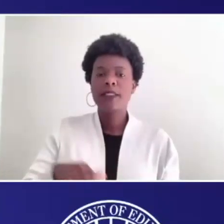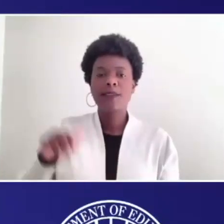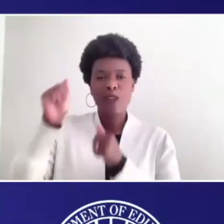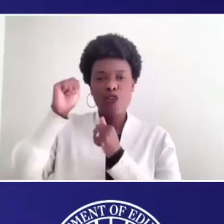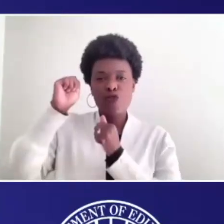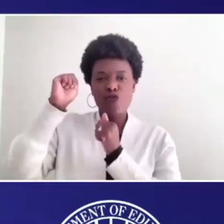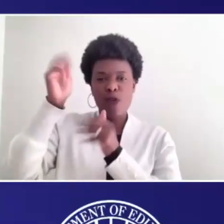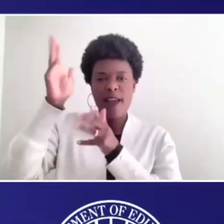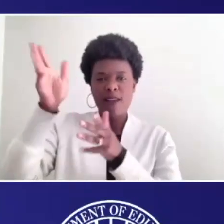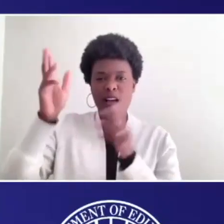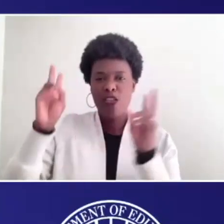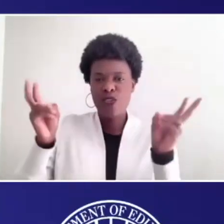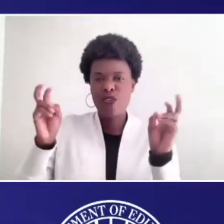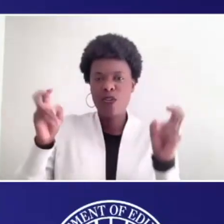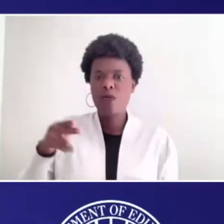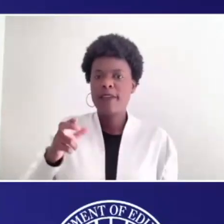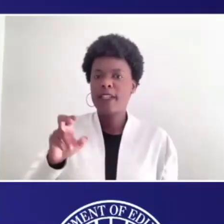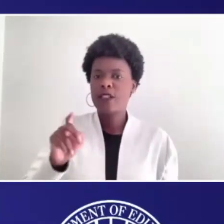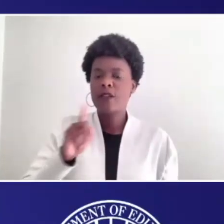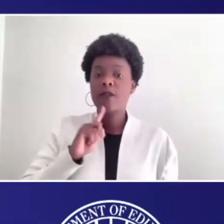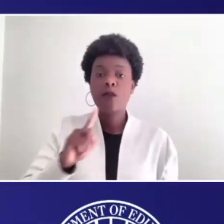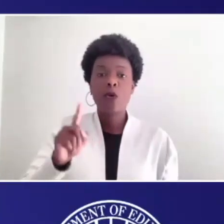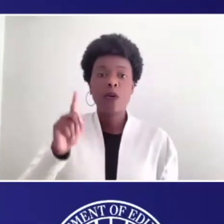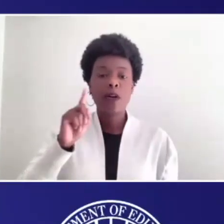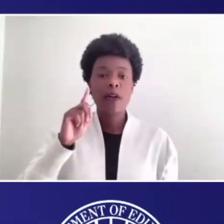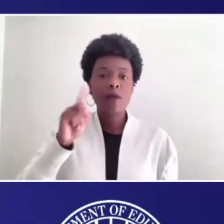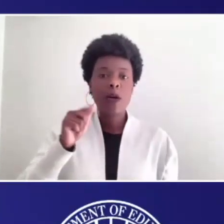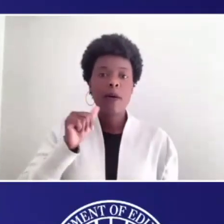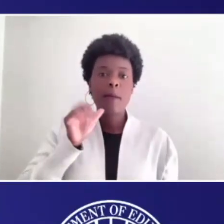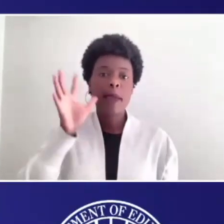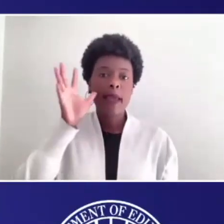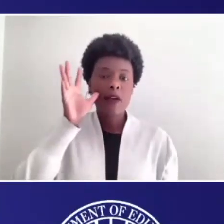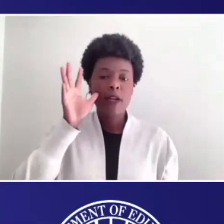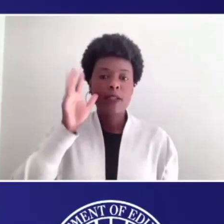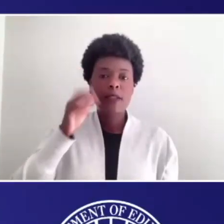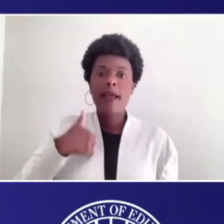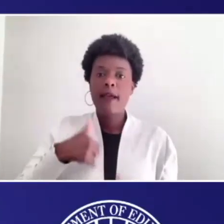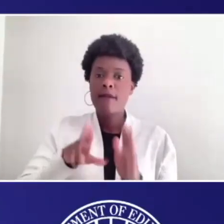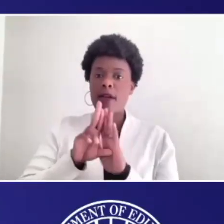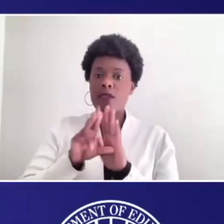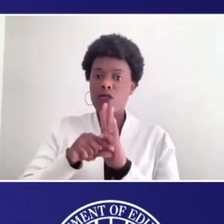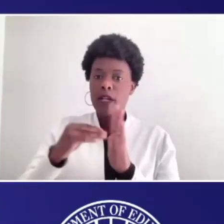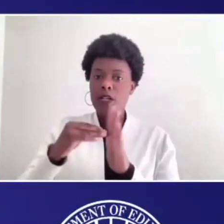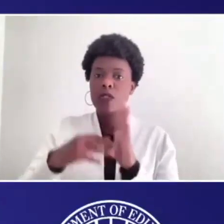for parents of undergraduate students who have taken out plus loans.